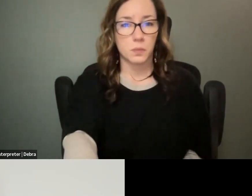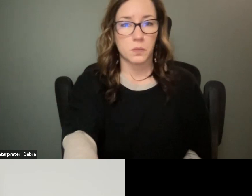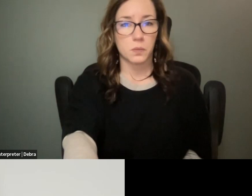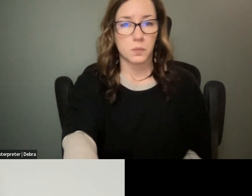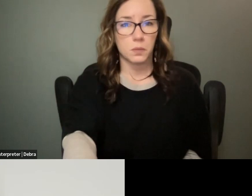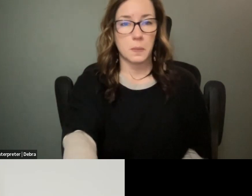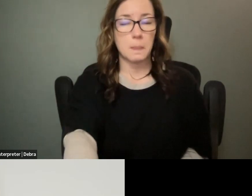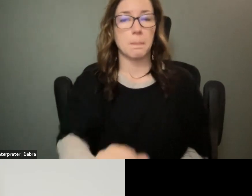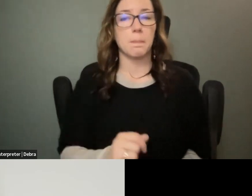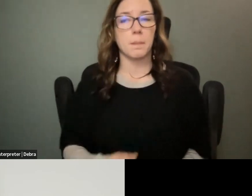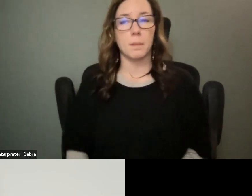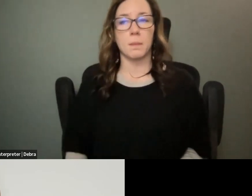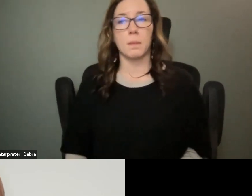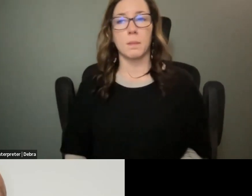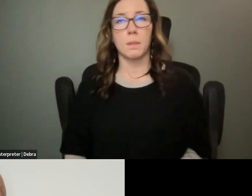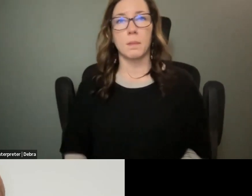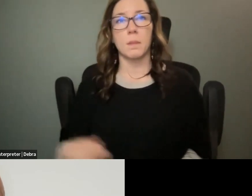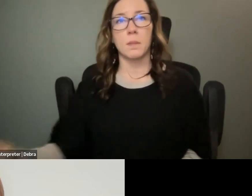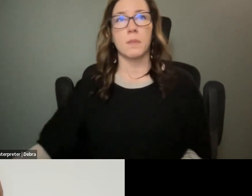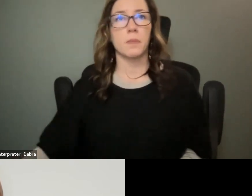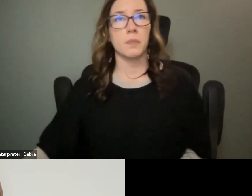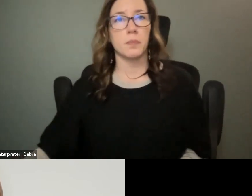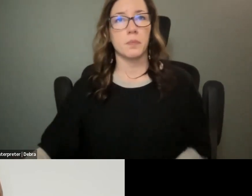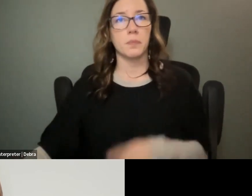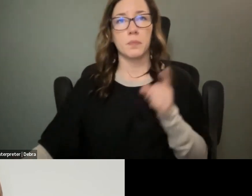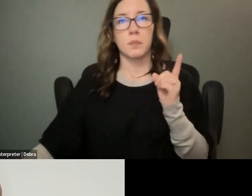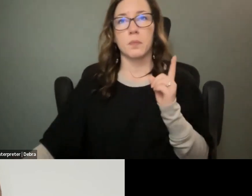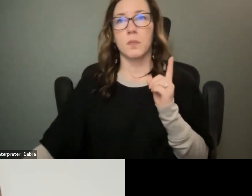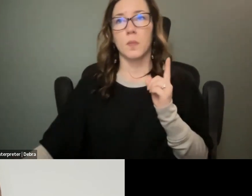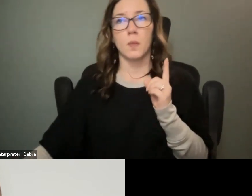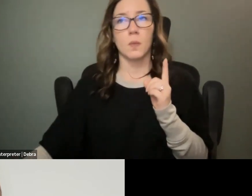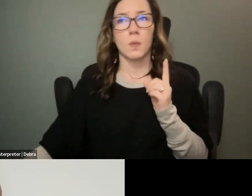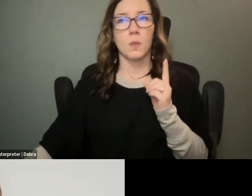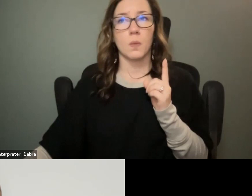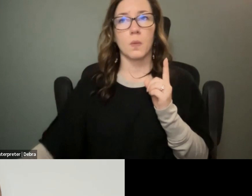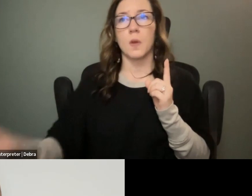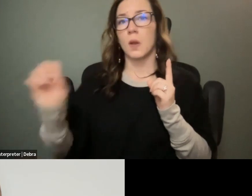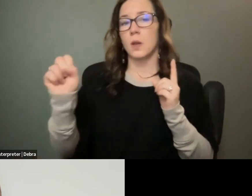and the Sham do you have a question or